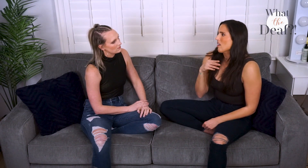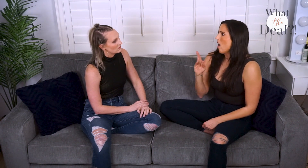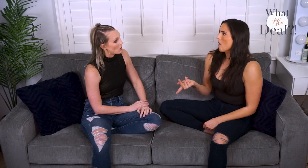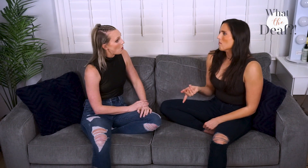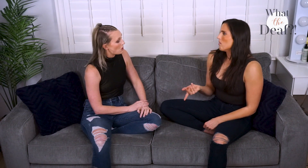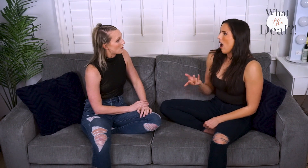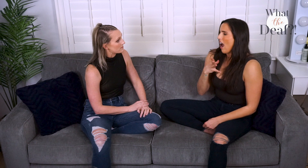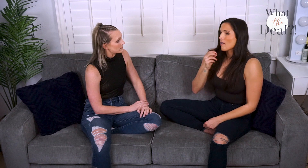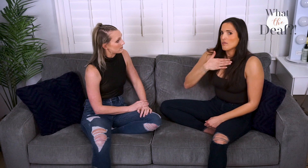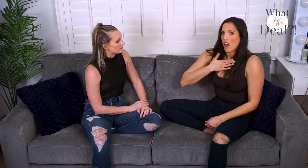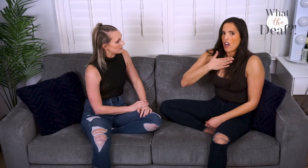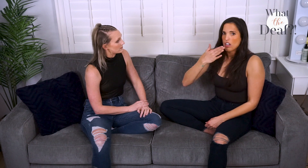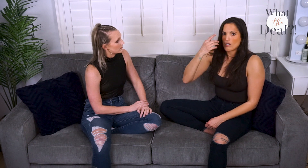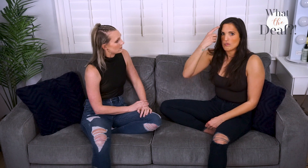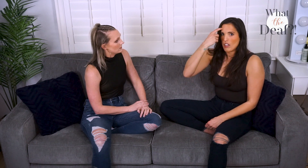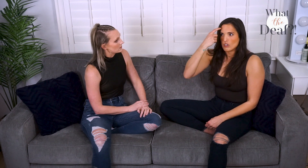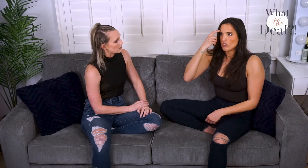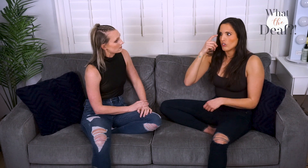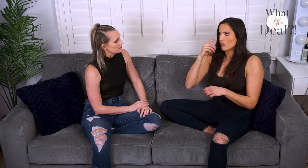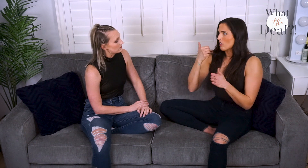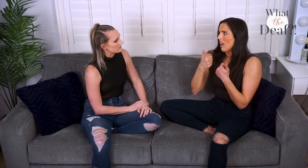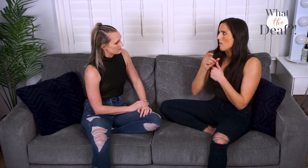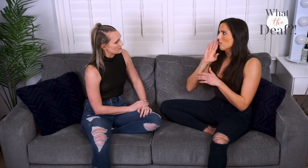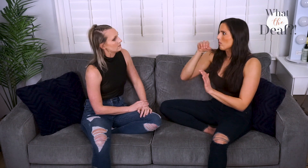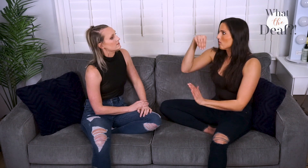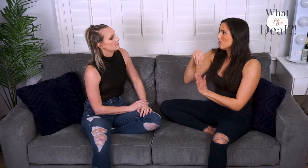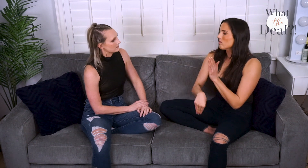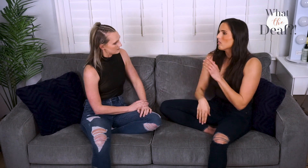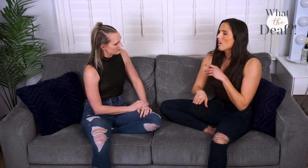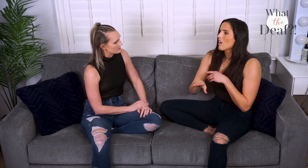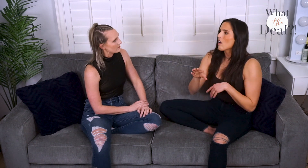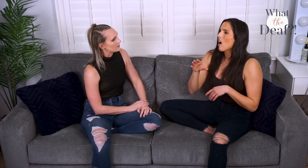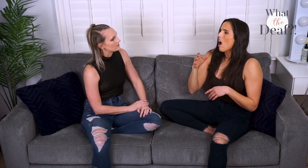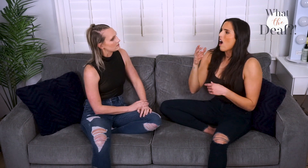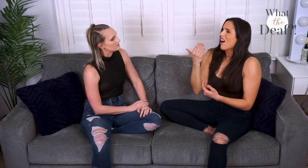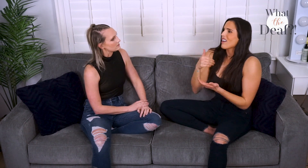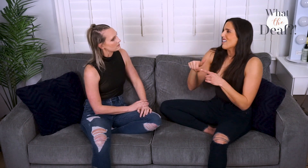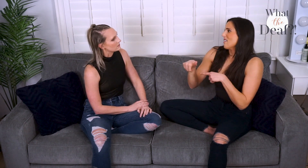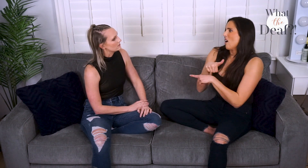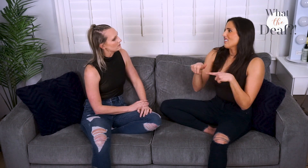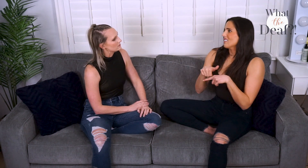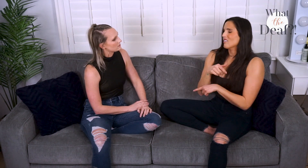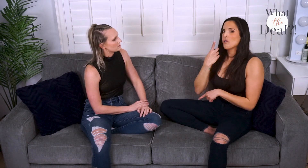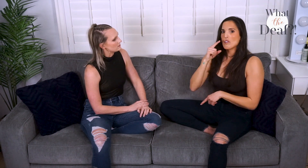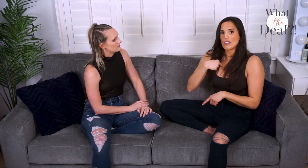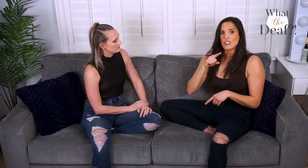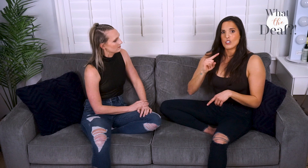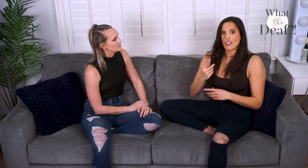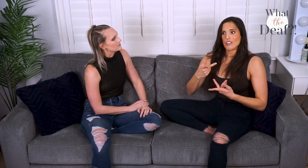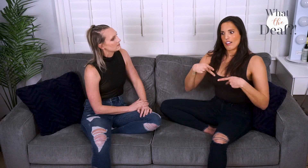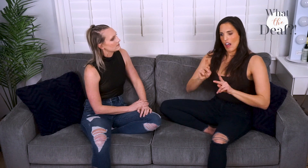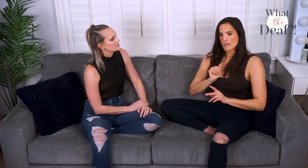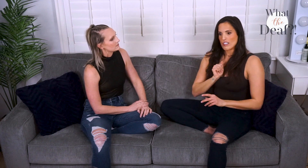It'll just eat me up, and my mental health will just go down. Again, it takes practice.